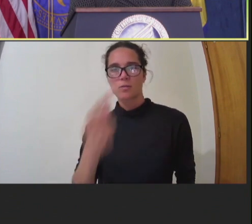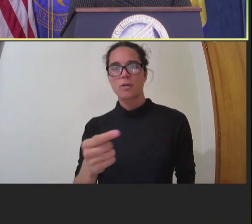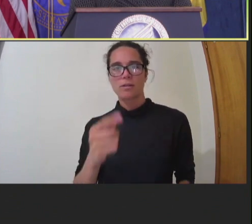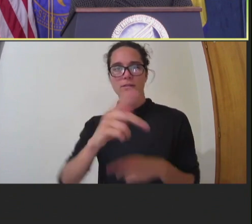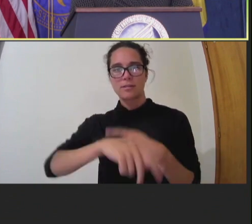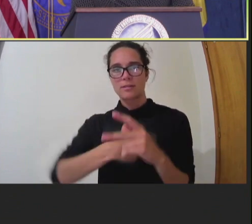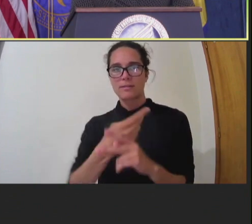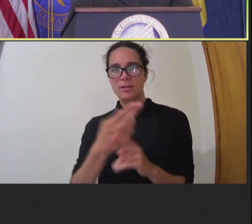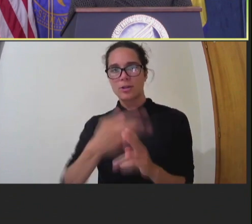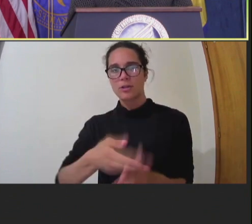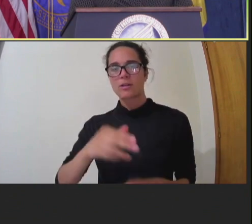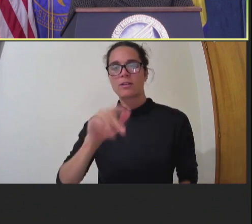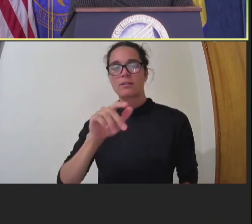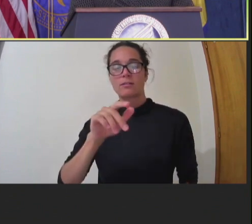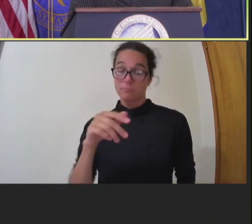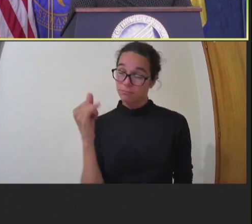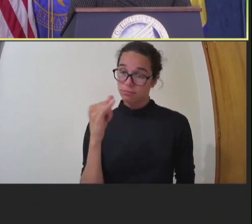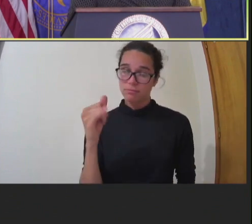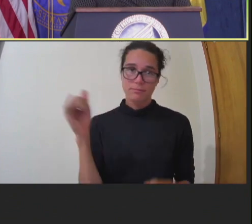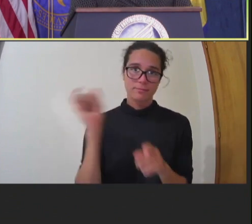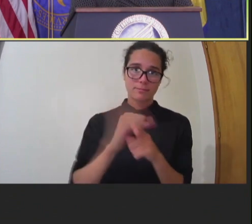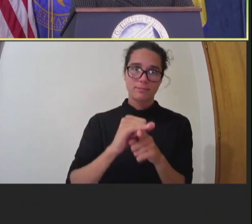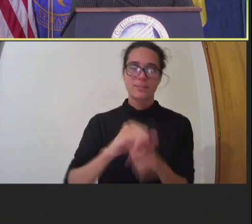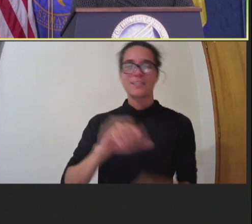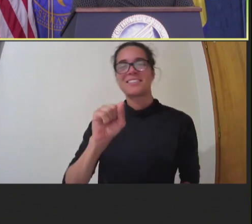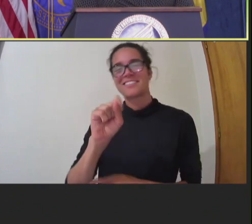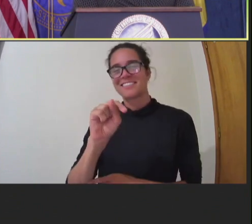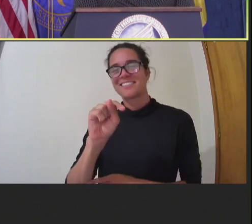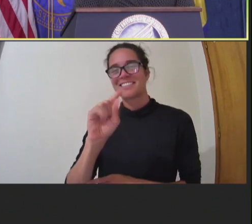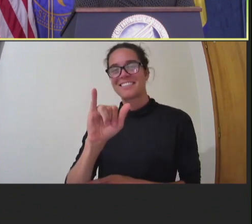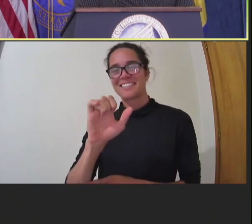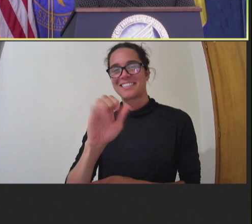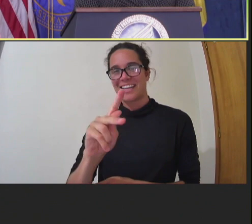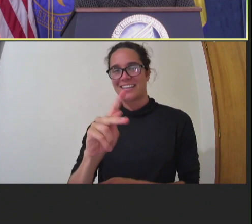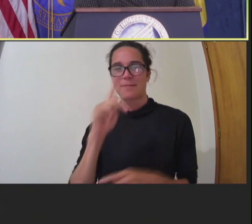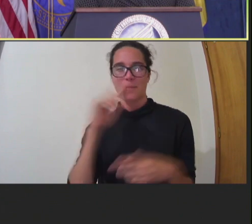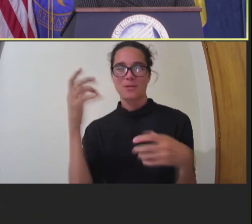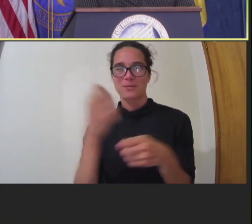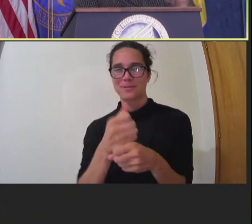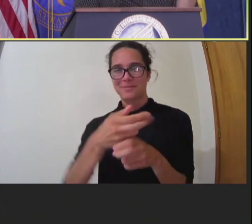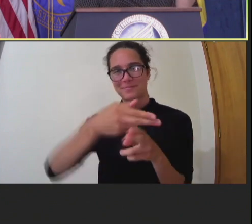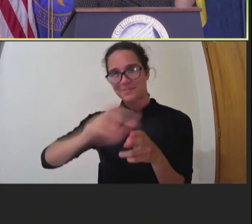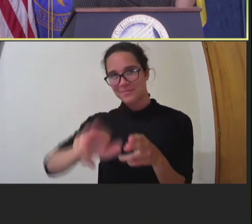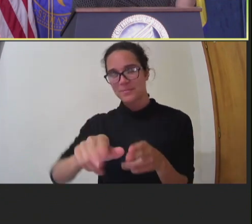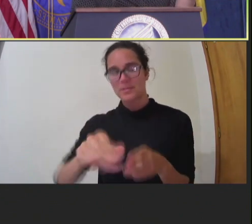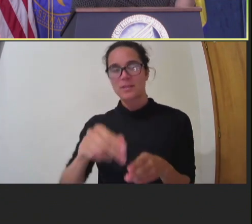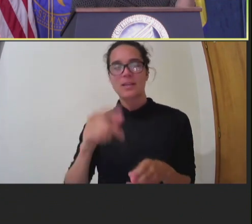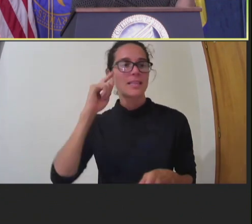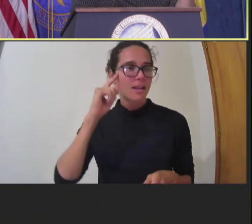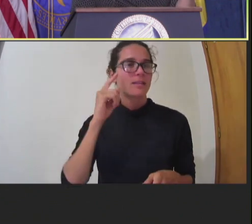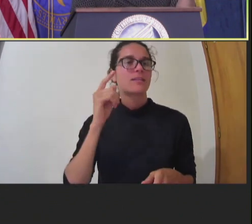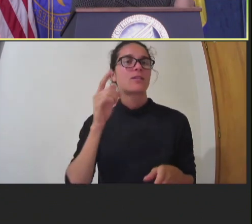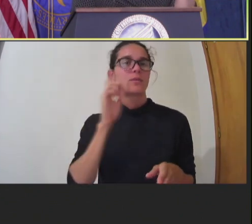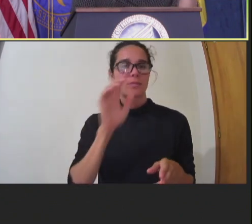It's a mouthful, we'll call it STIC for short. This is thought to start in the Fallopian tubes,